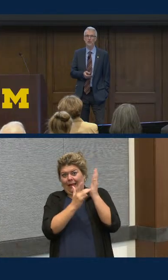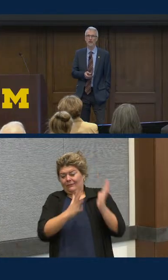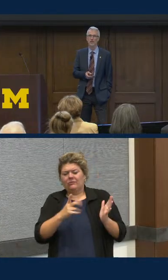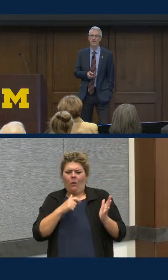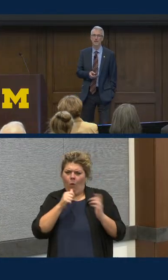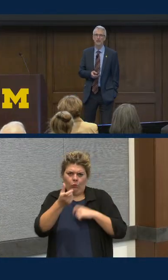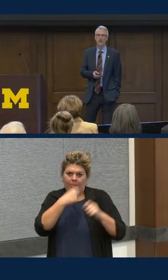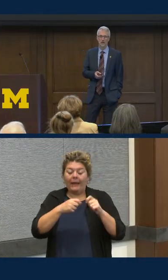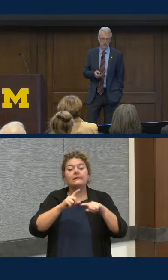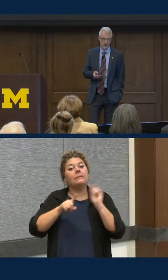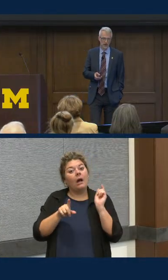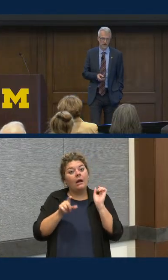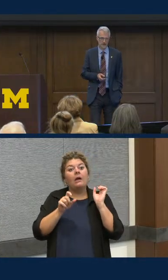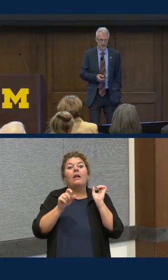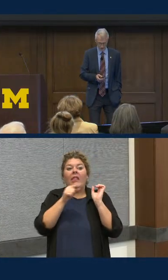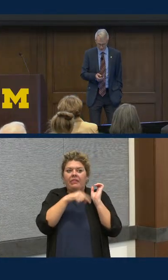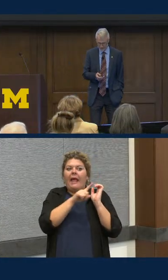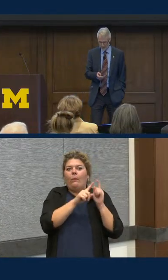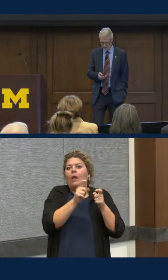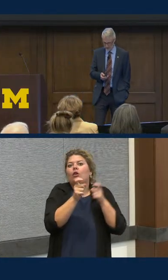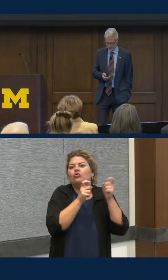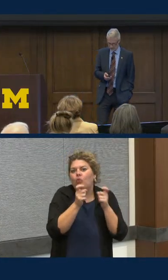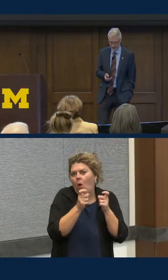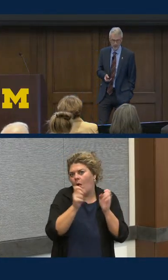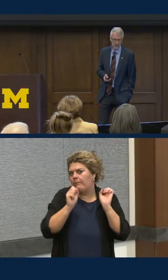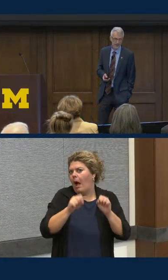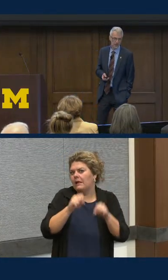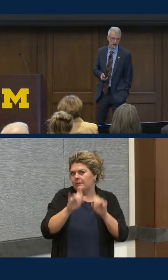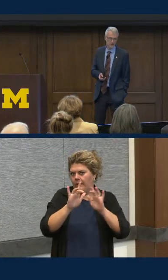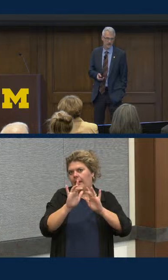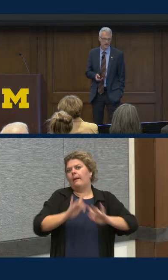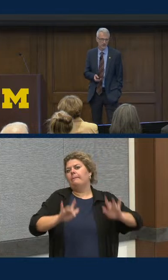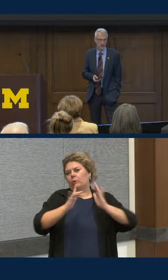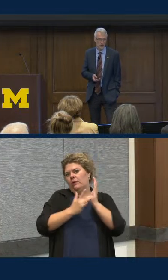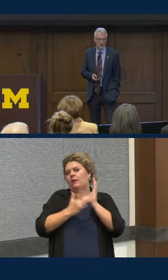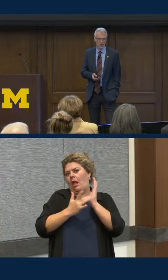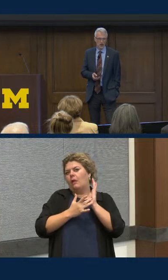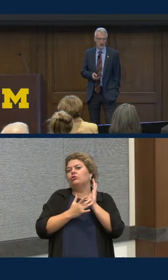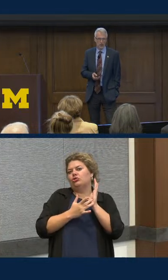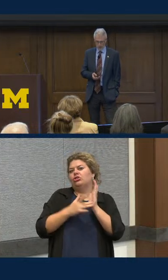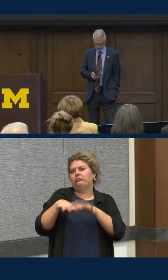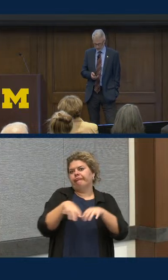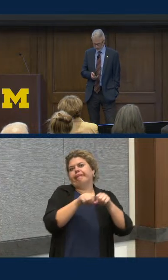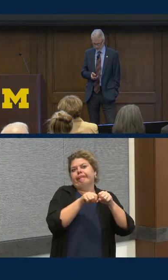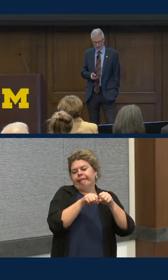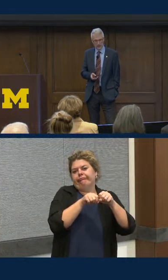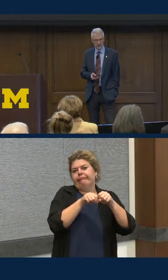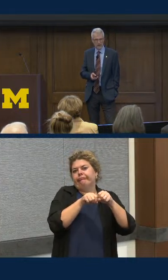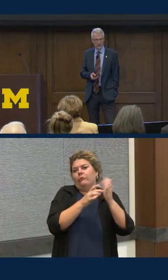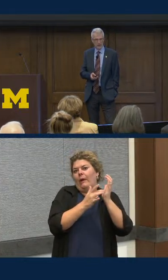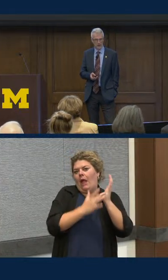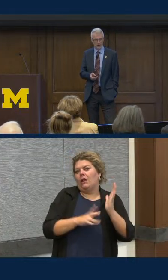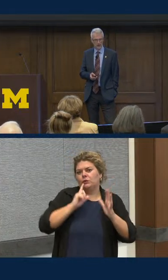augment radiologist and assist them in the diagnostic process. One of the reasons I think it's